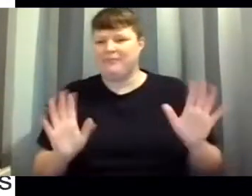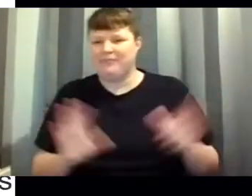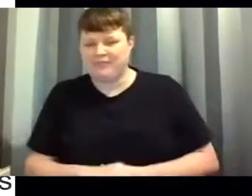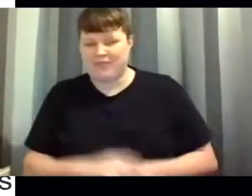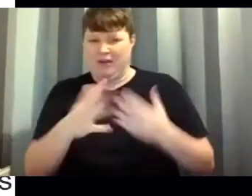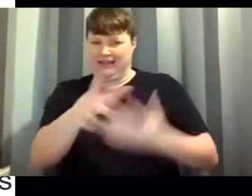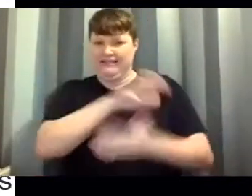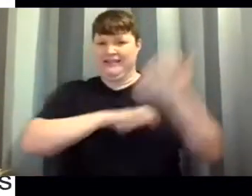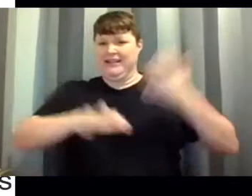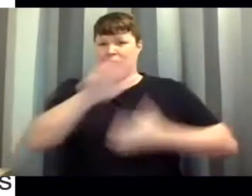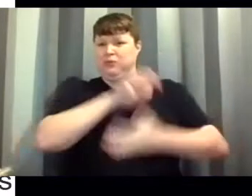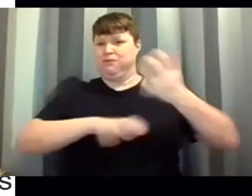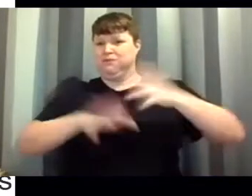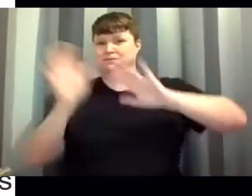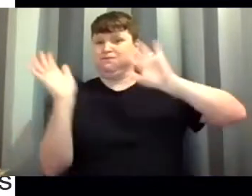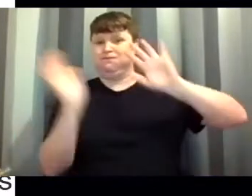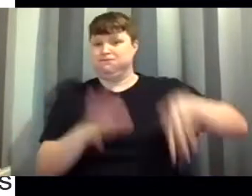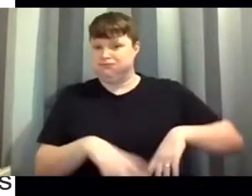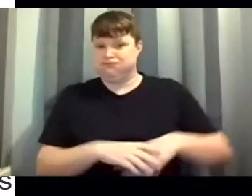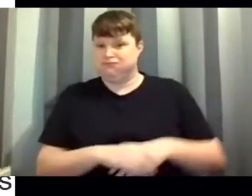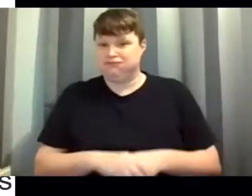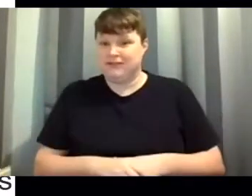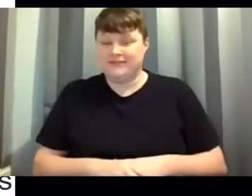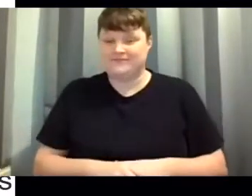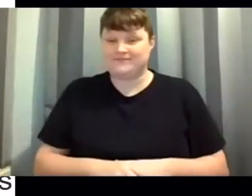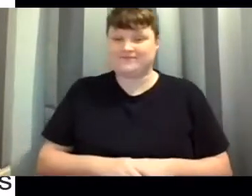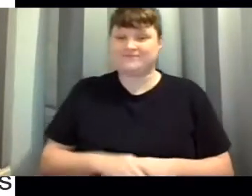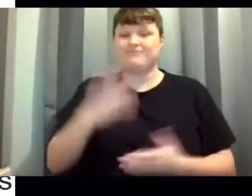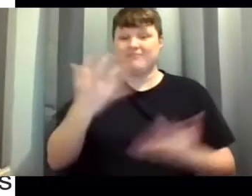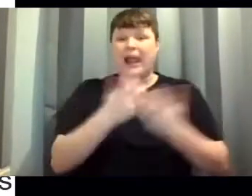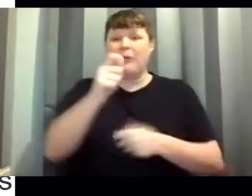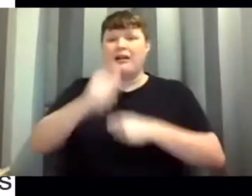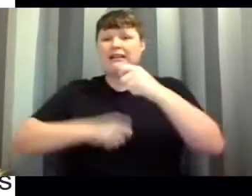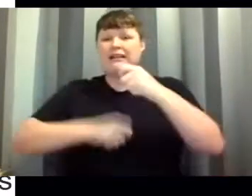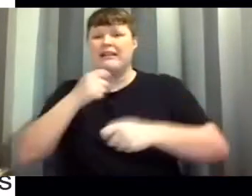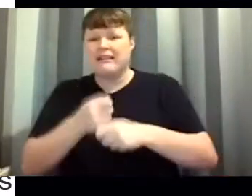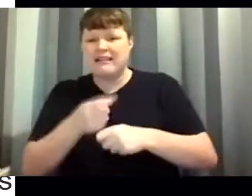There's also complexity in how those are converted into a discrete form; what grids